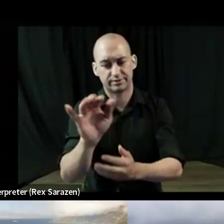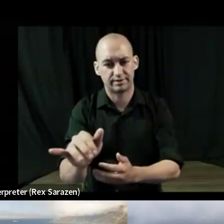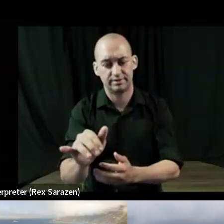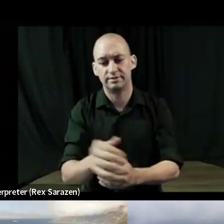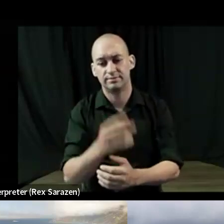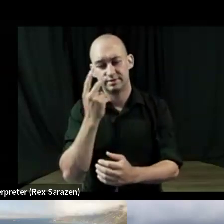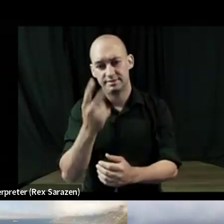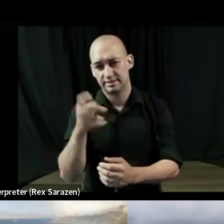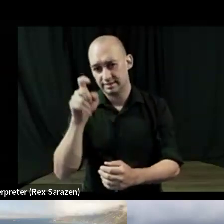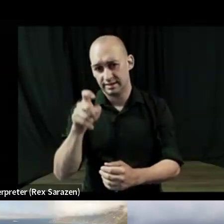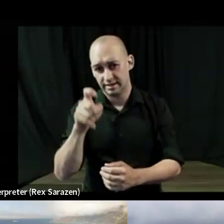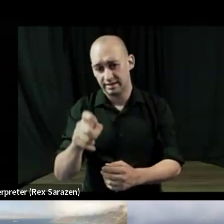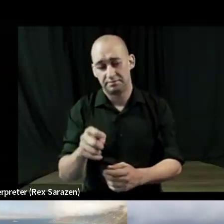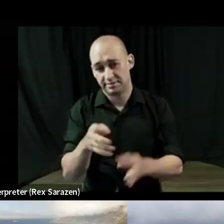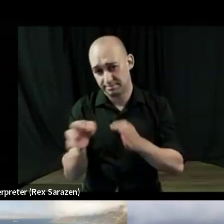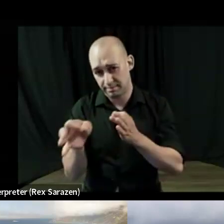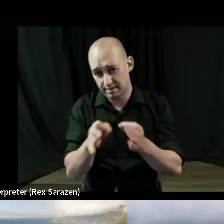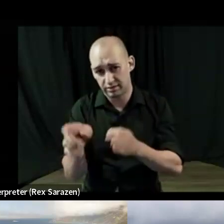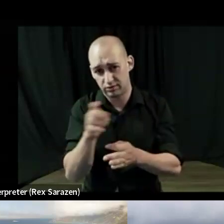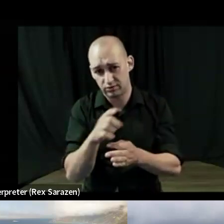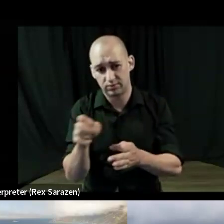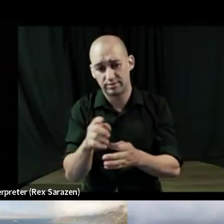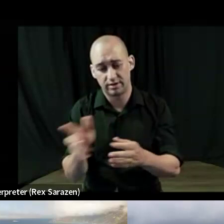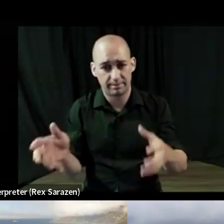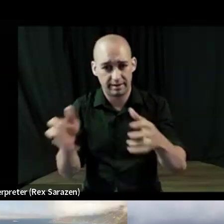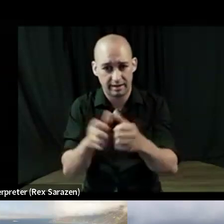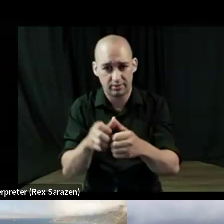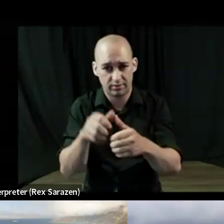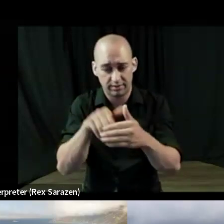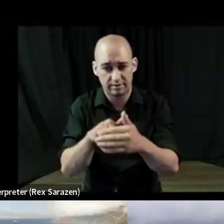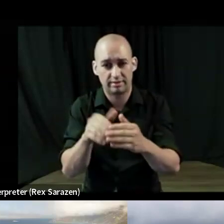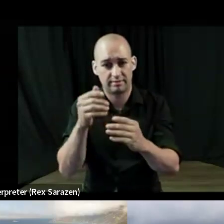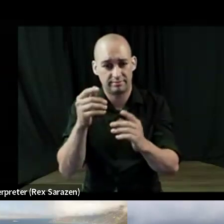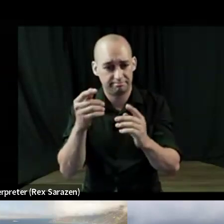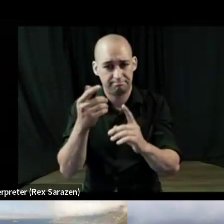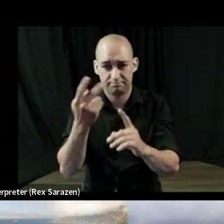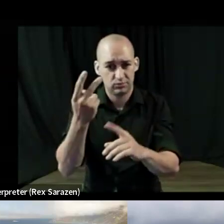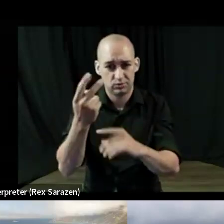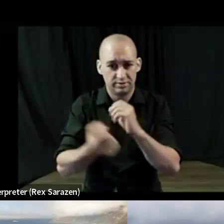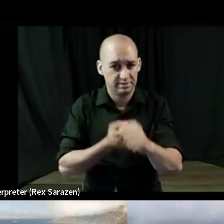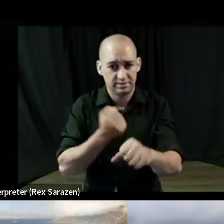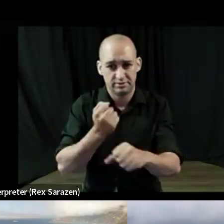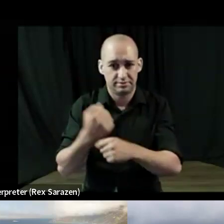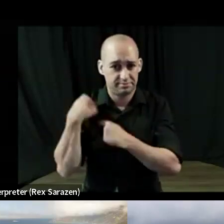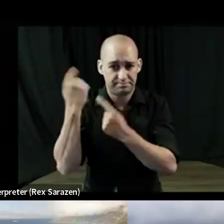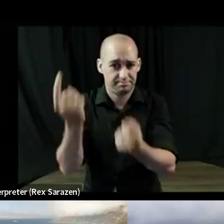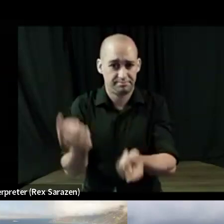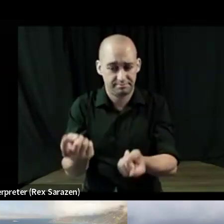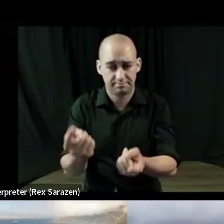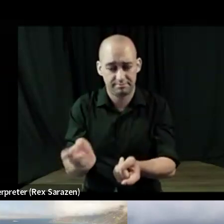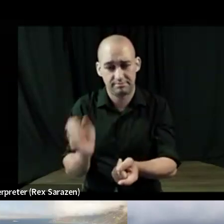it to you coming together in these meetings over the past two years? Right? So, we understand where